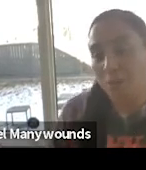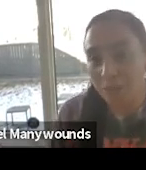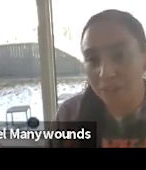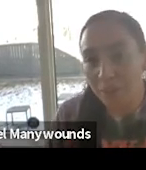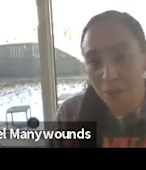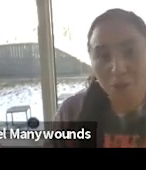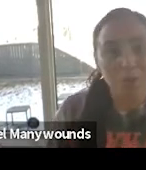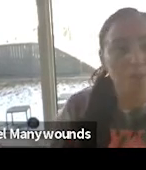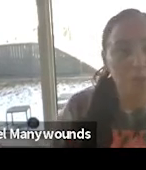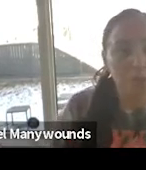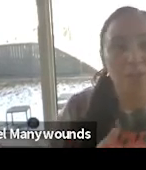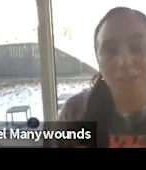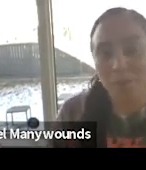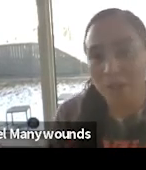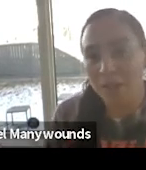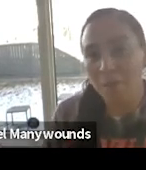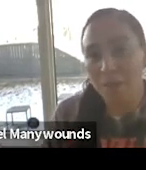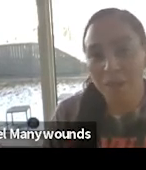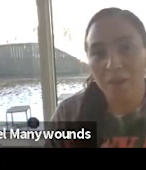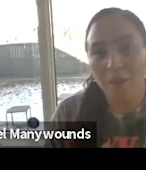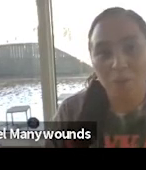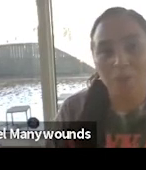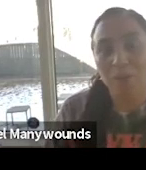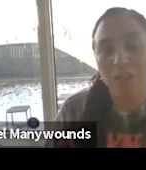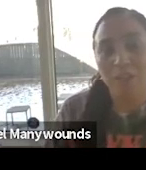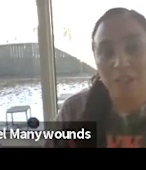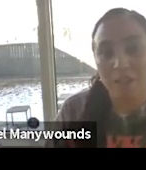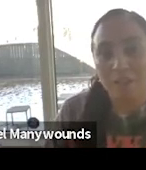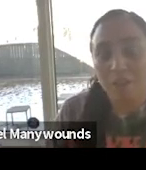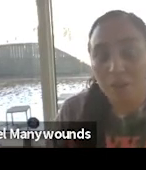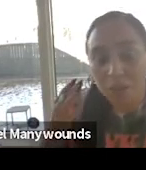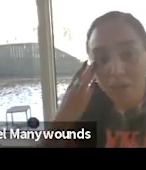what we're currently going through, or it's what we hope to address in the near future.